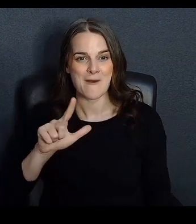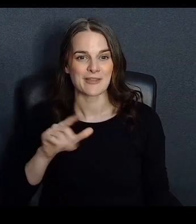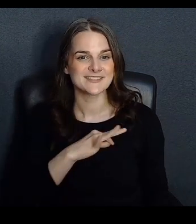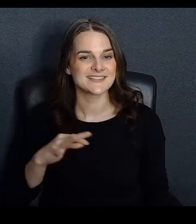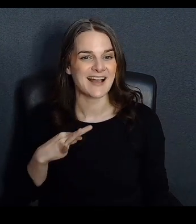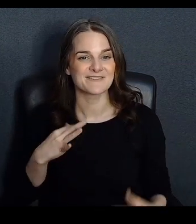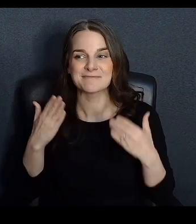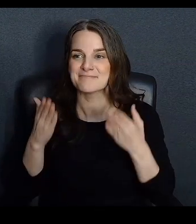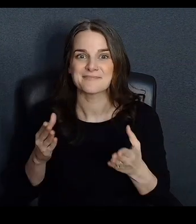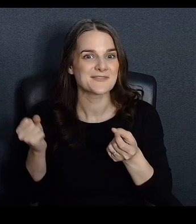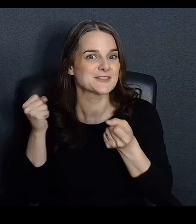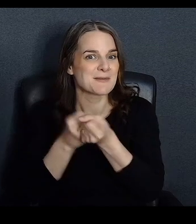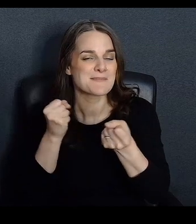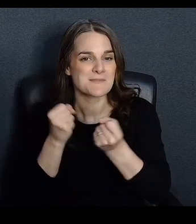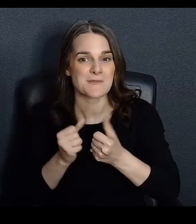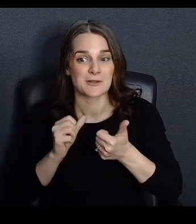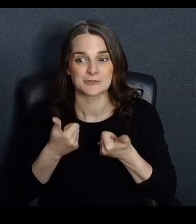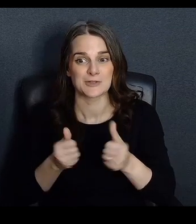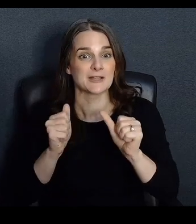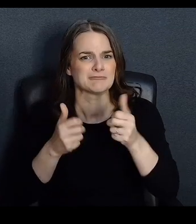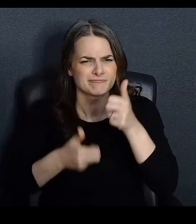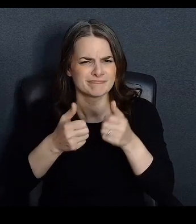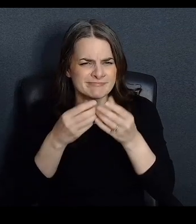with setting up, troubleshooting, or learning how to use these devices.